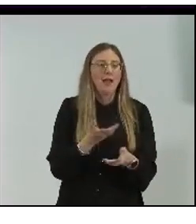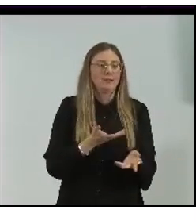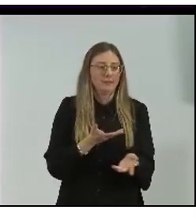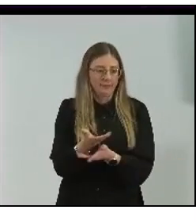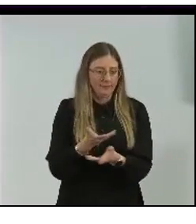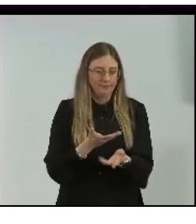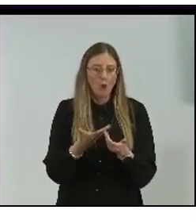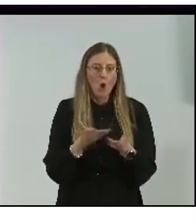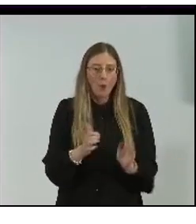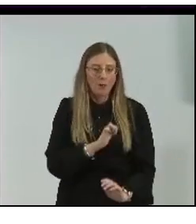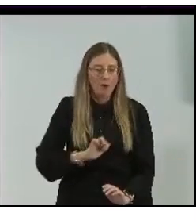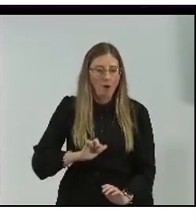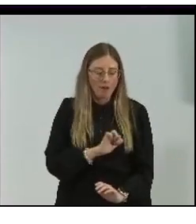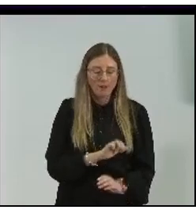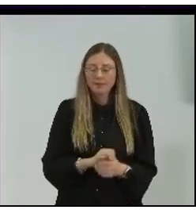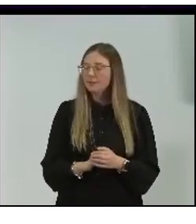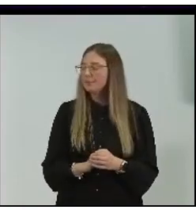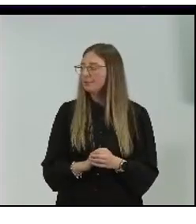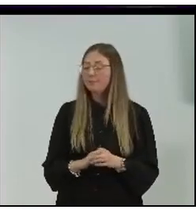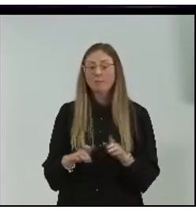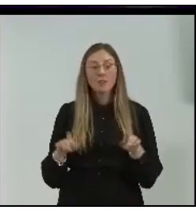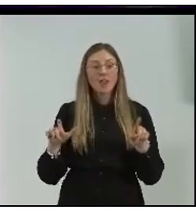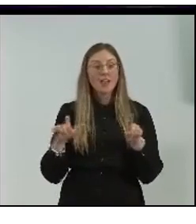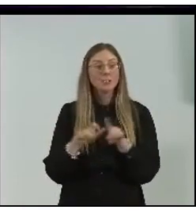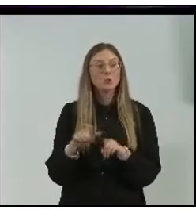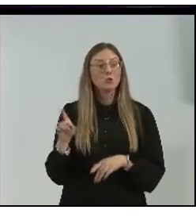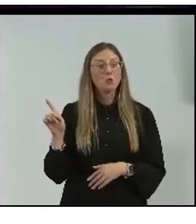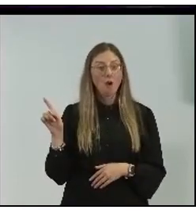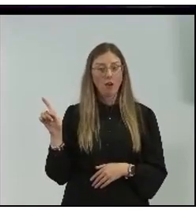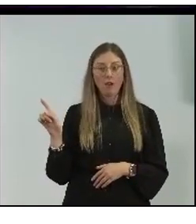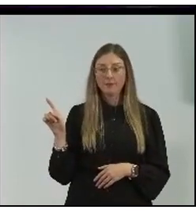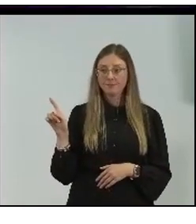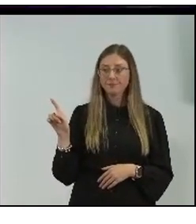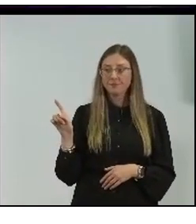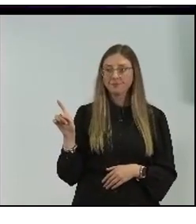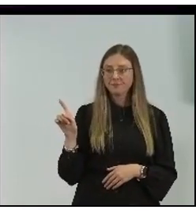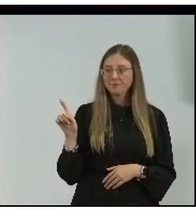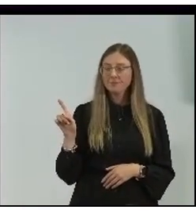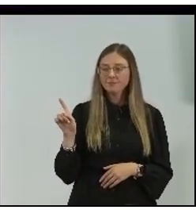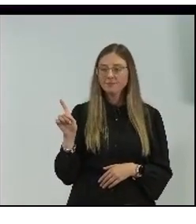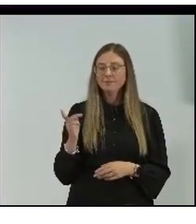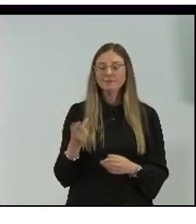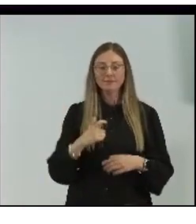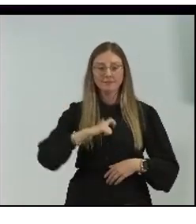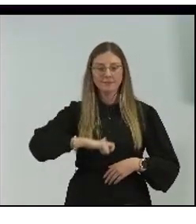So Doug, you're in the say enviable / uneviable position of being here to talk about PDFs.